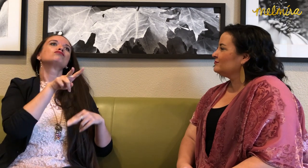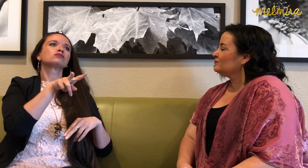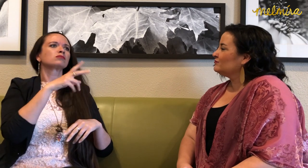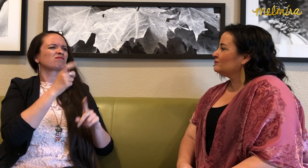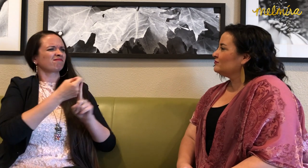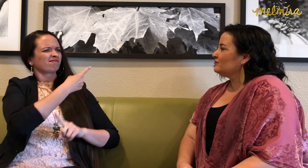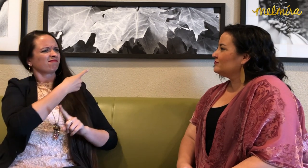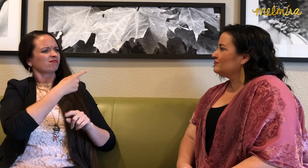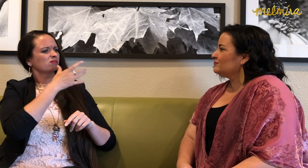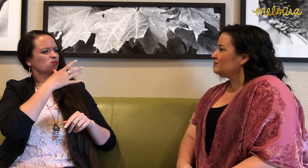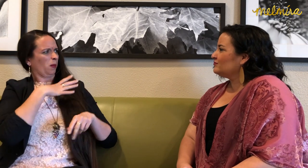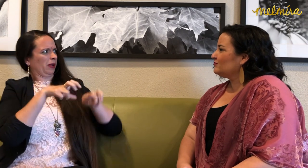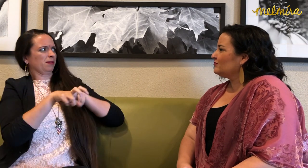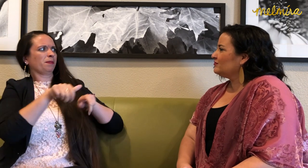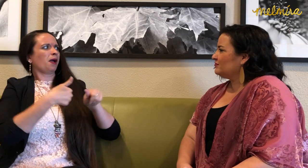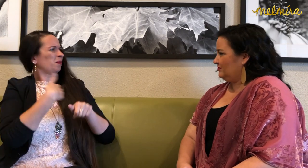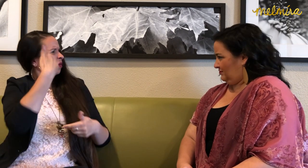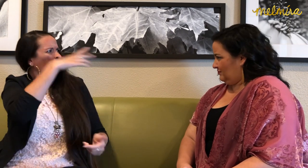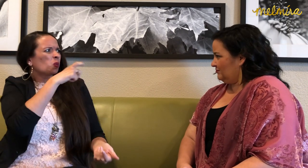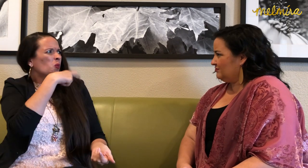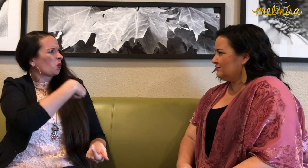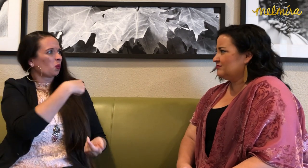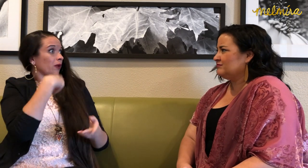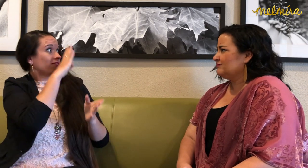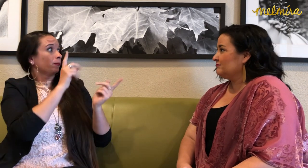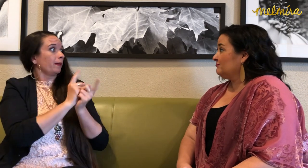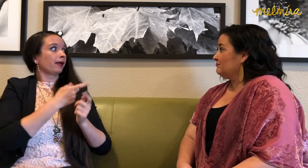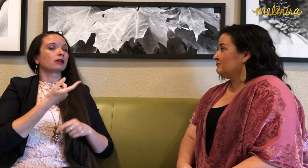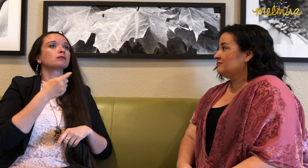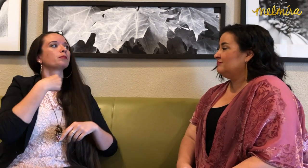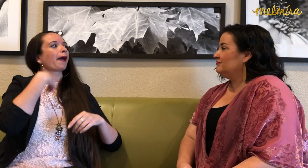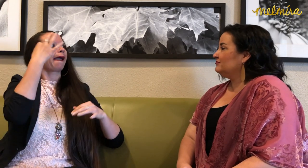A woman I didn't know and had never met was behind me.